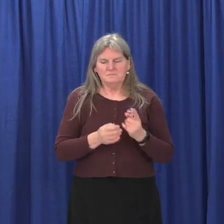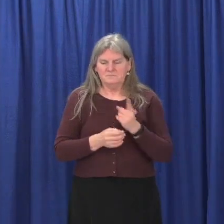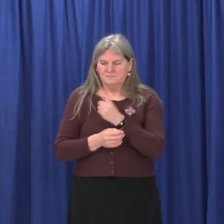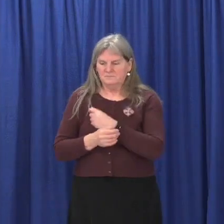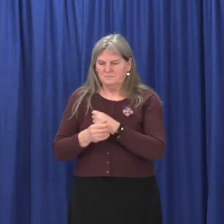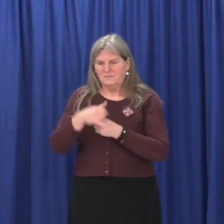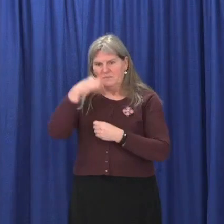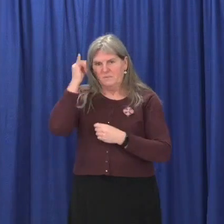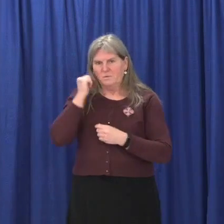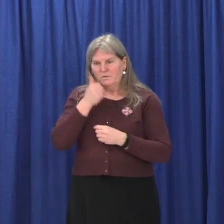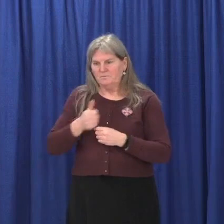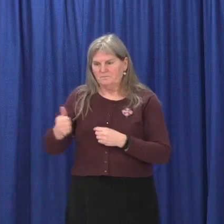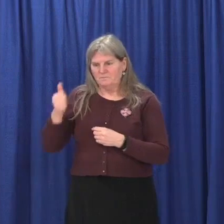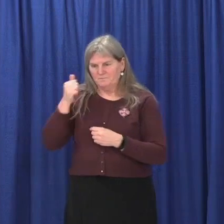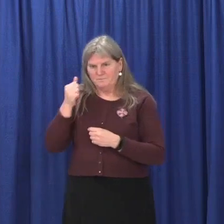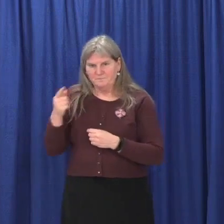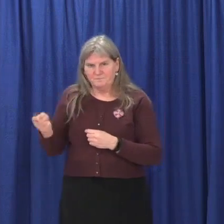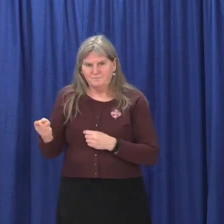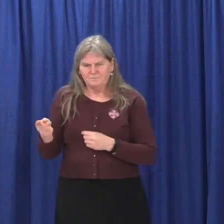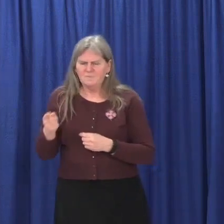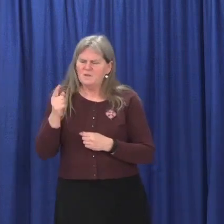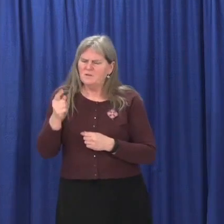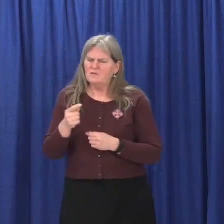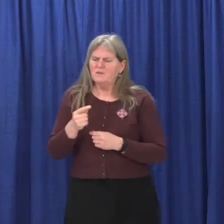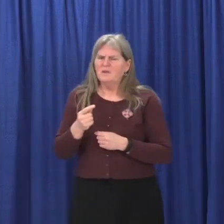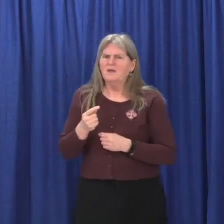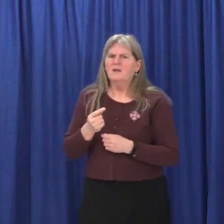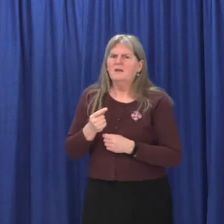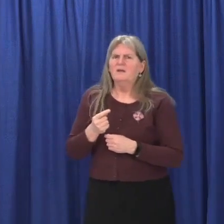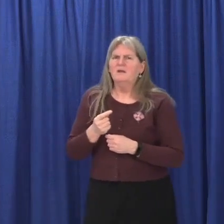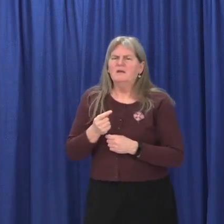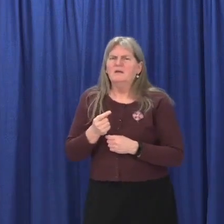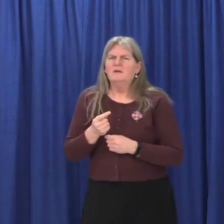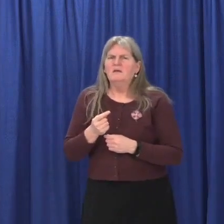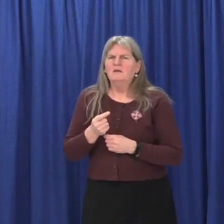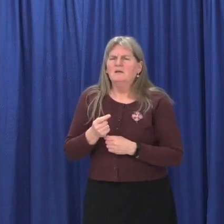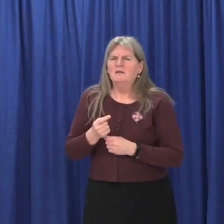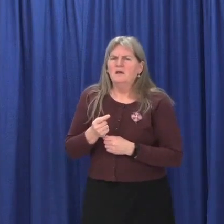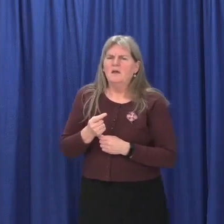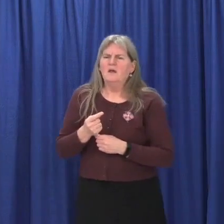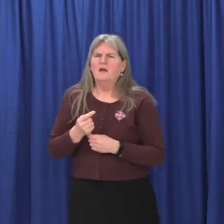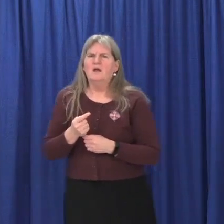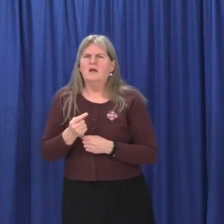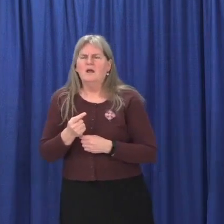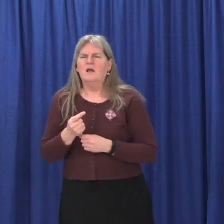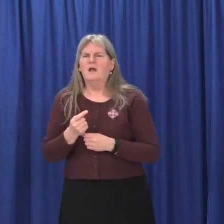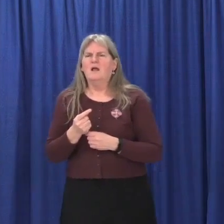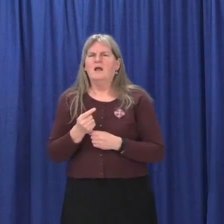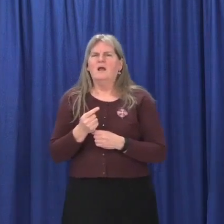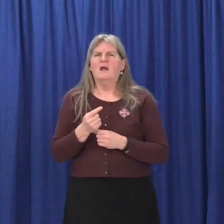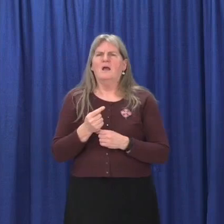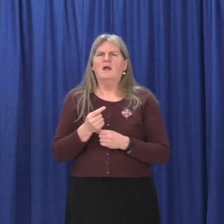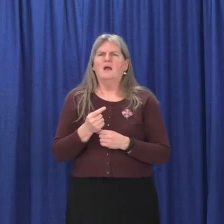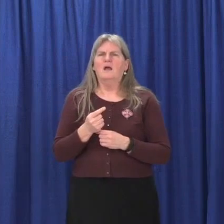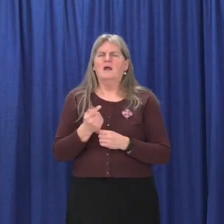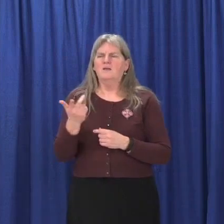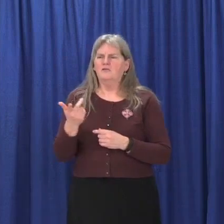You mentioned that one of the remaining things that will be lifted, and there'll be some time is the vaccine mandate.